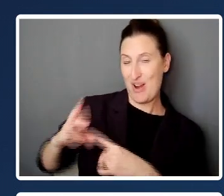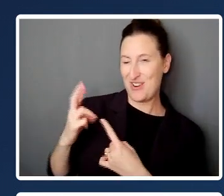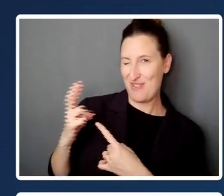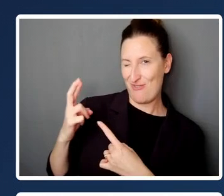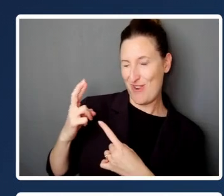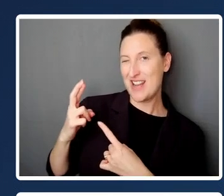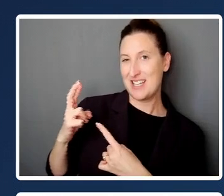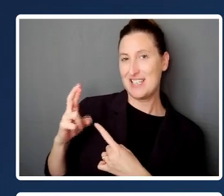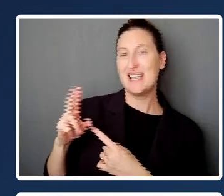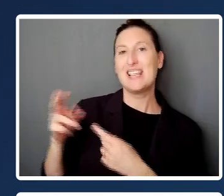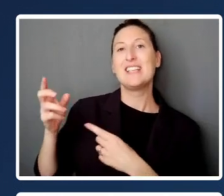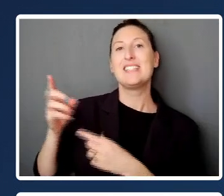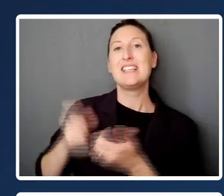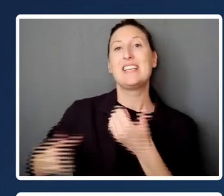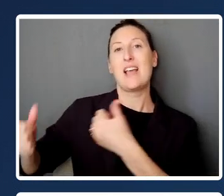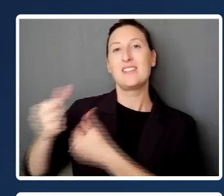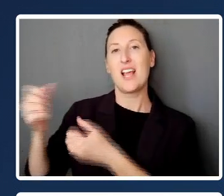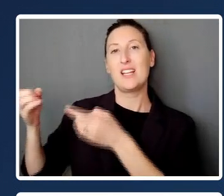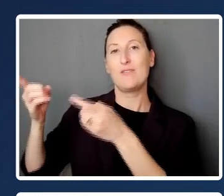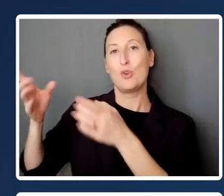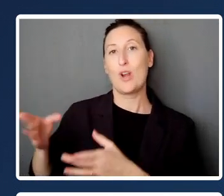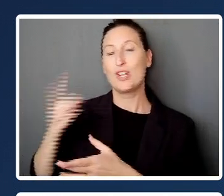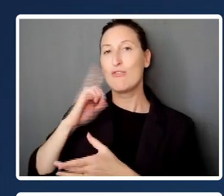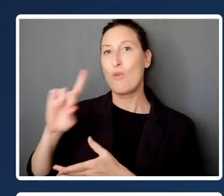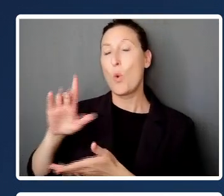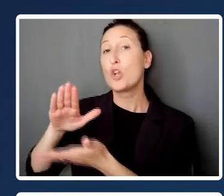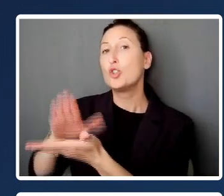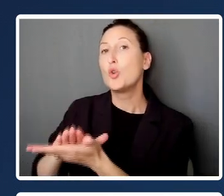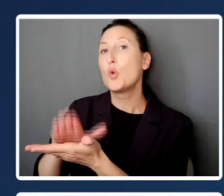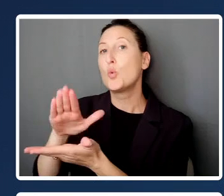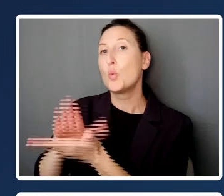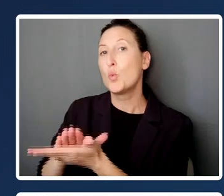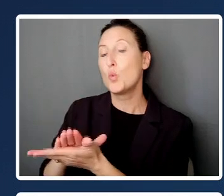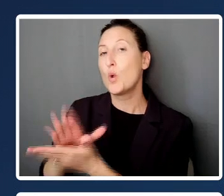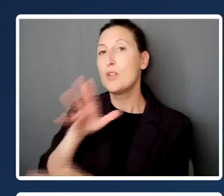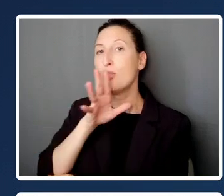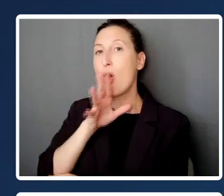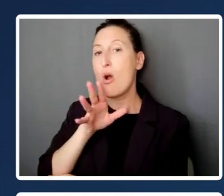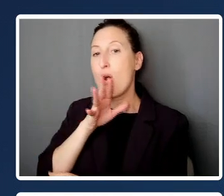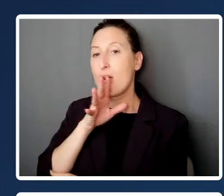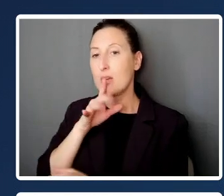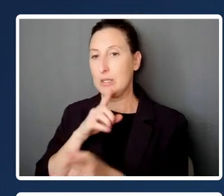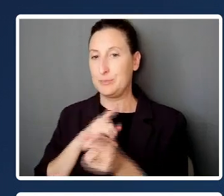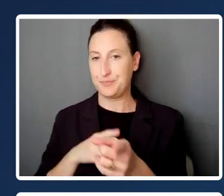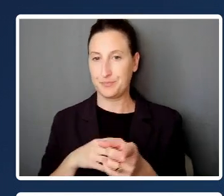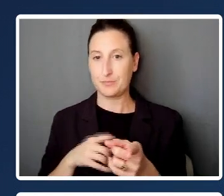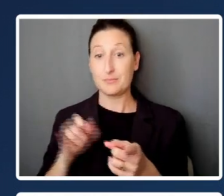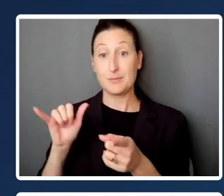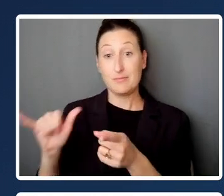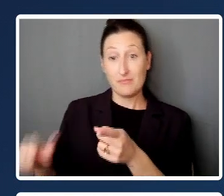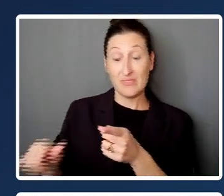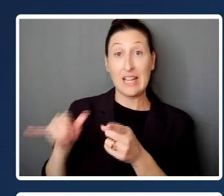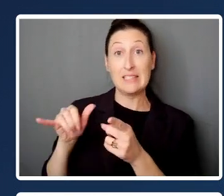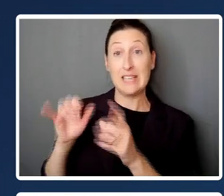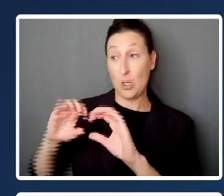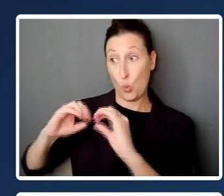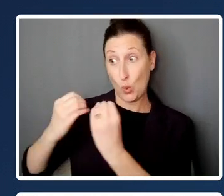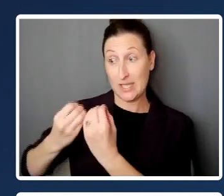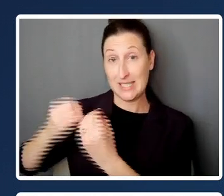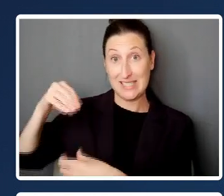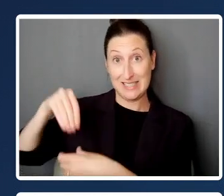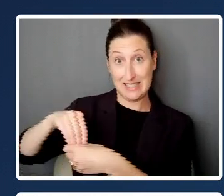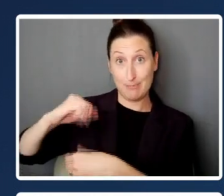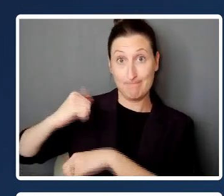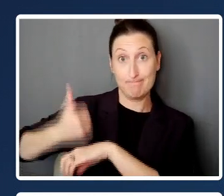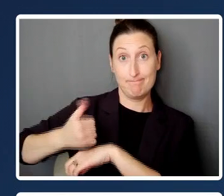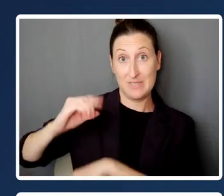And that organization is an organization in D.C. that advocates and provides programming for local